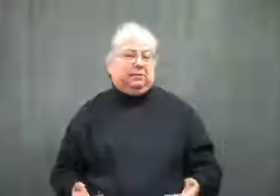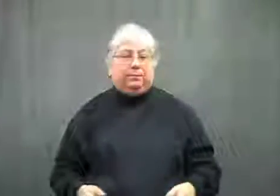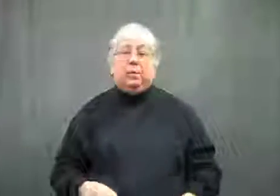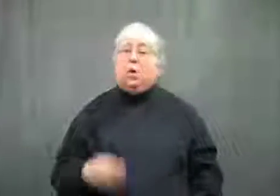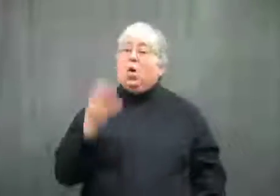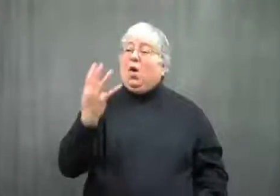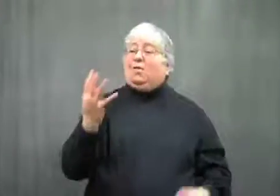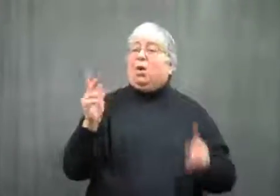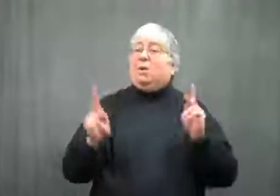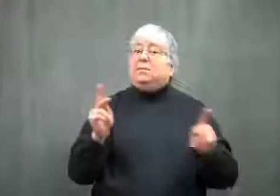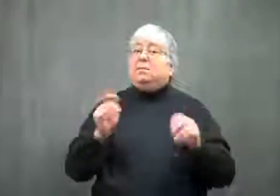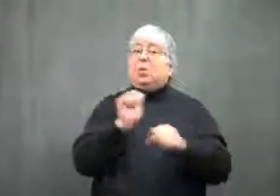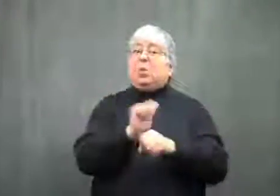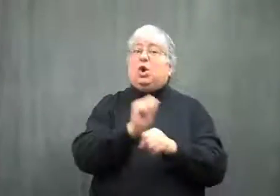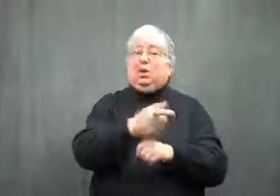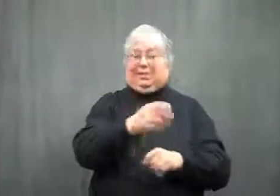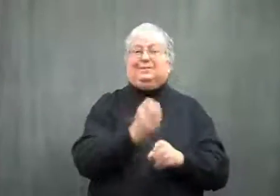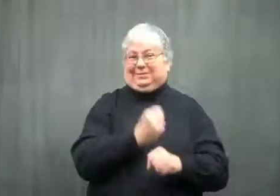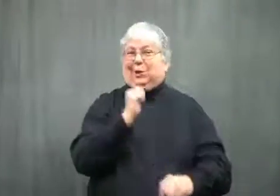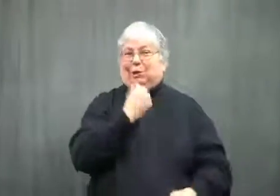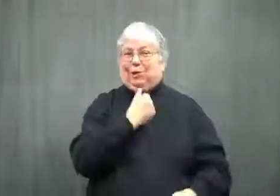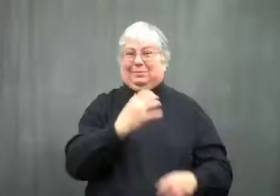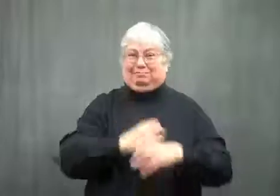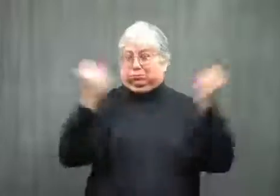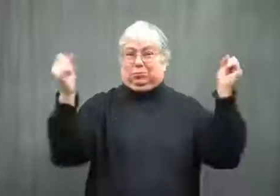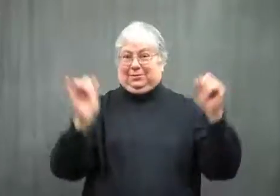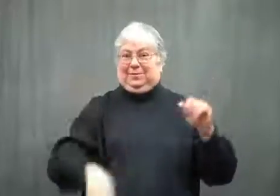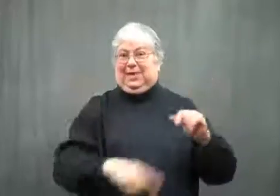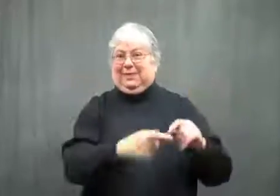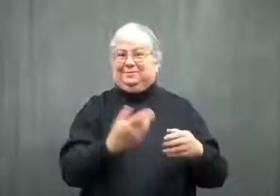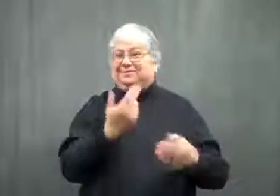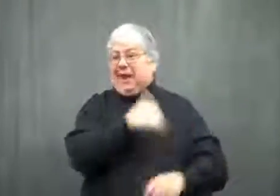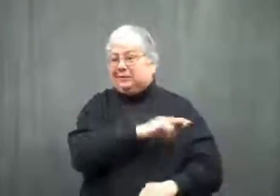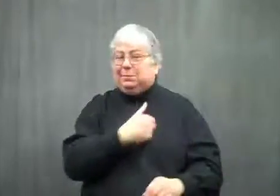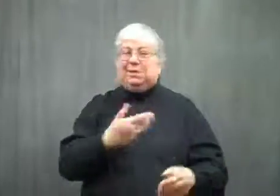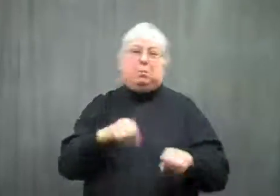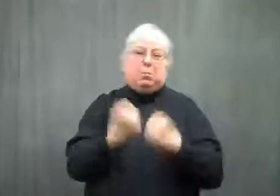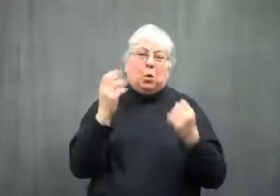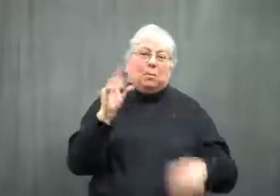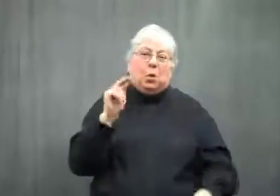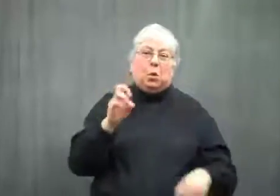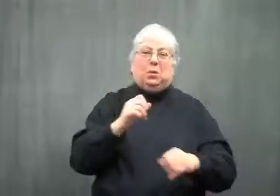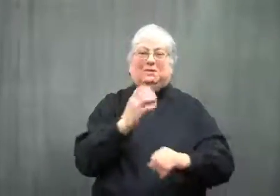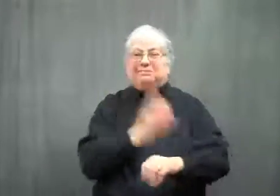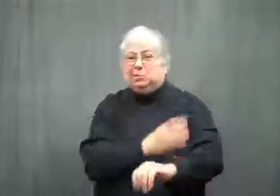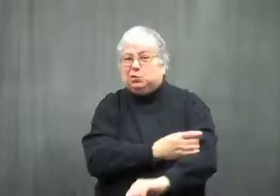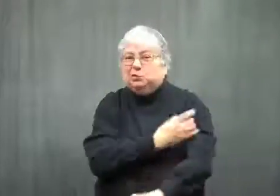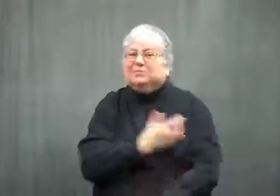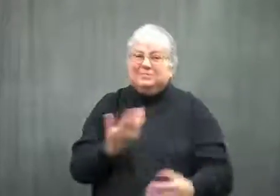Four people were hospitalized with broken bones and bruises from the explosion.